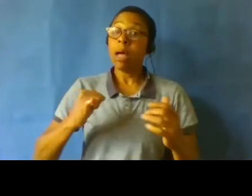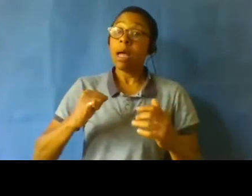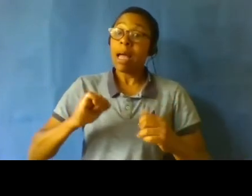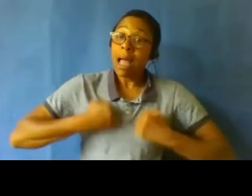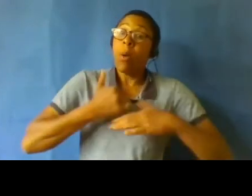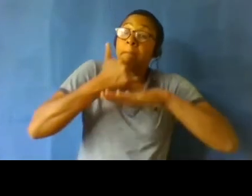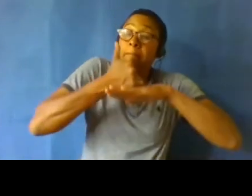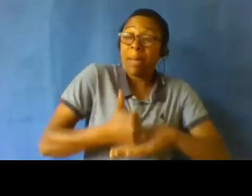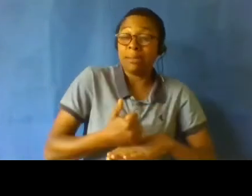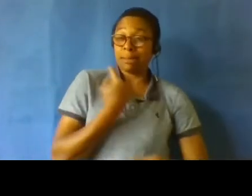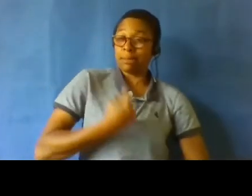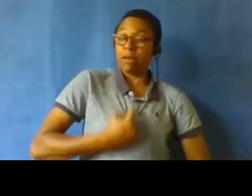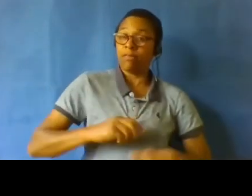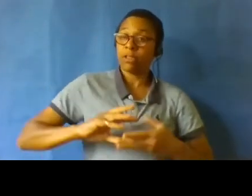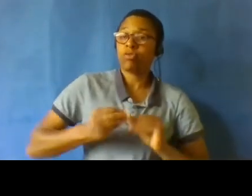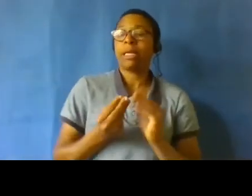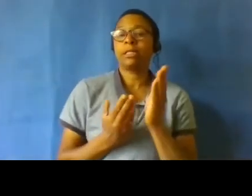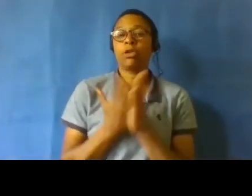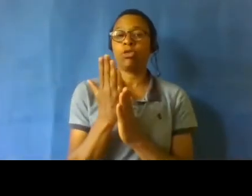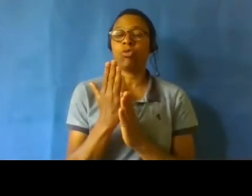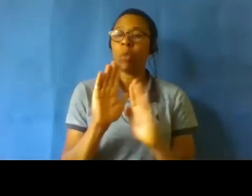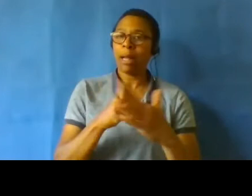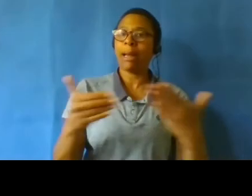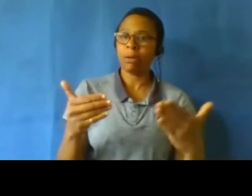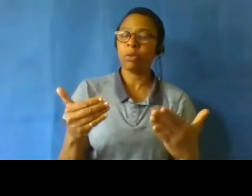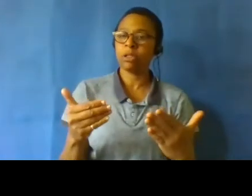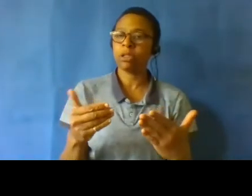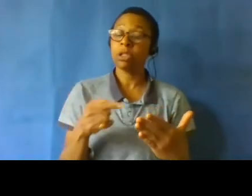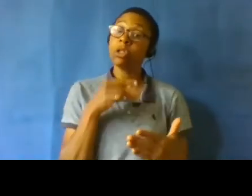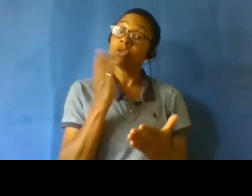of stimming offers us radical new ways of thinking and perceiving salford she